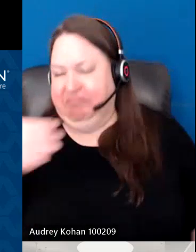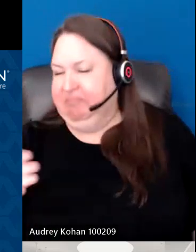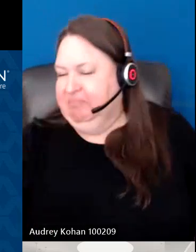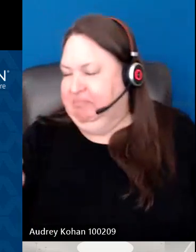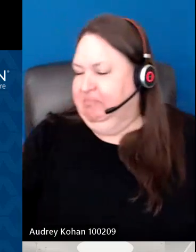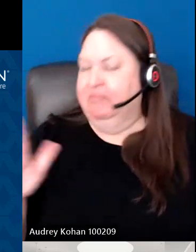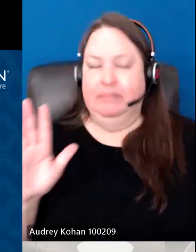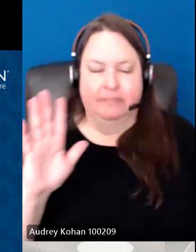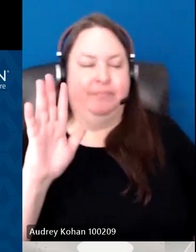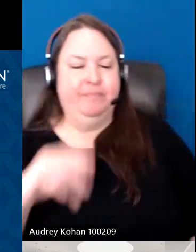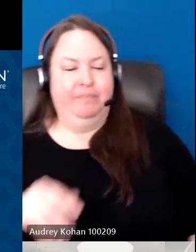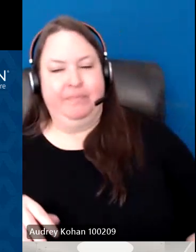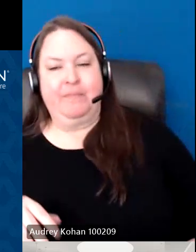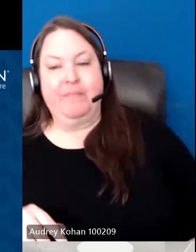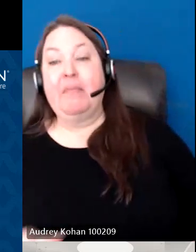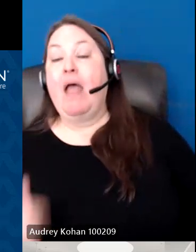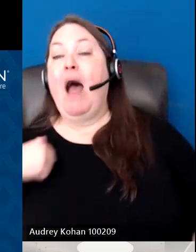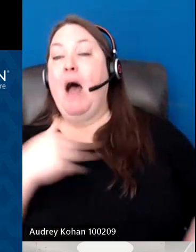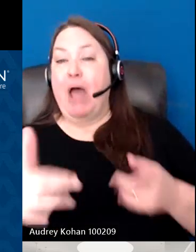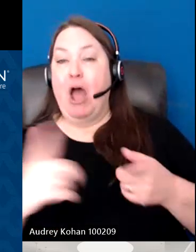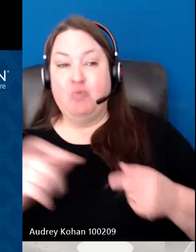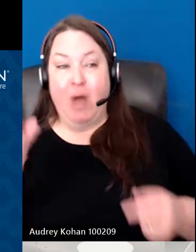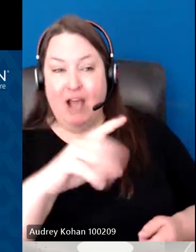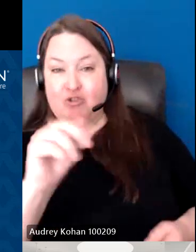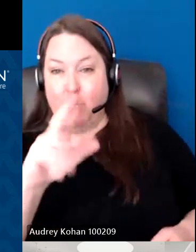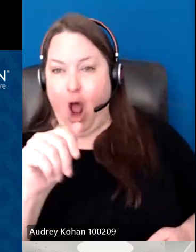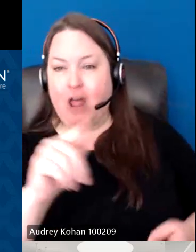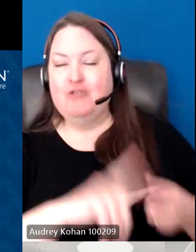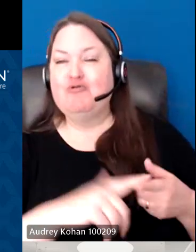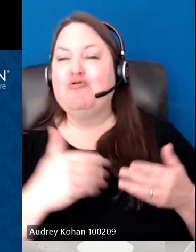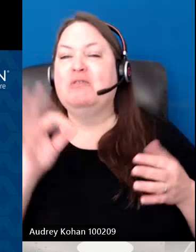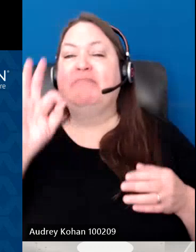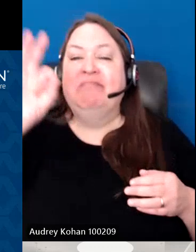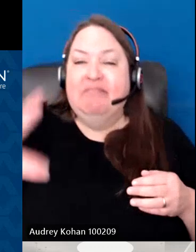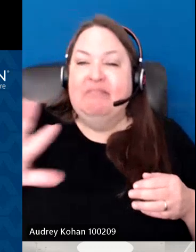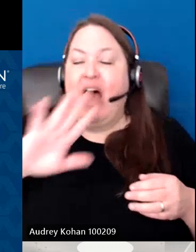oh well so so I was gonna ask Carla to weigh in on our discussion of the tellah health because